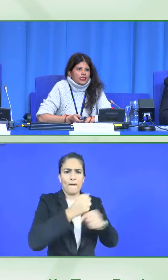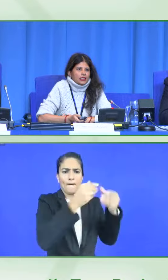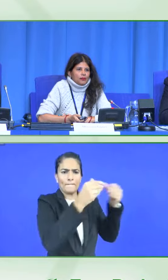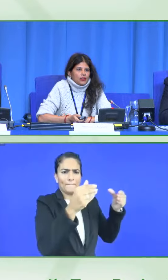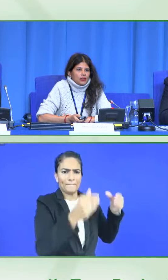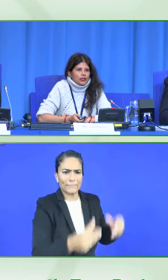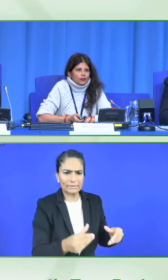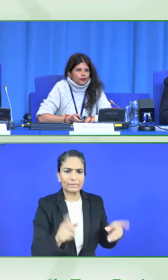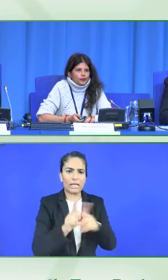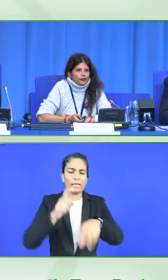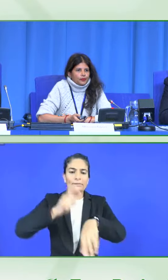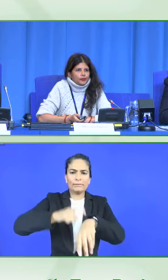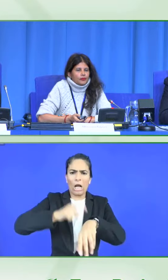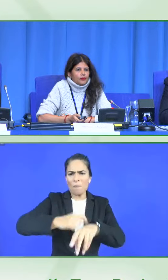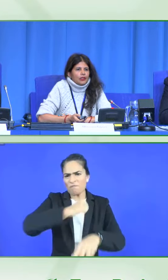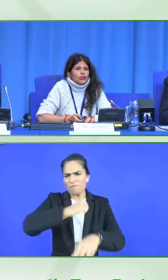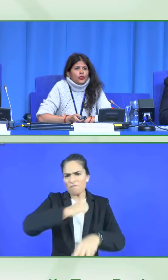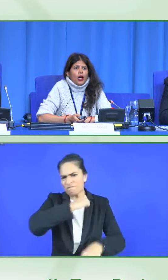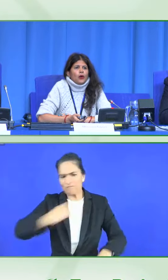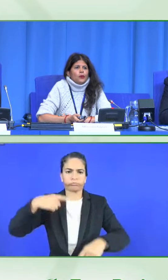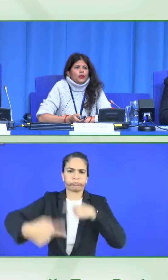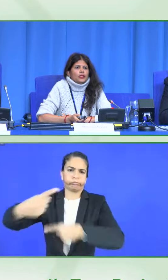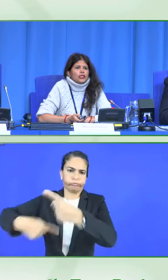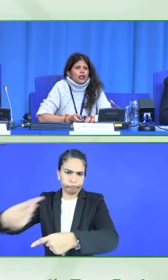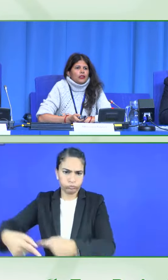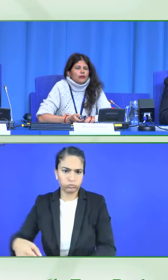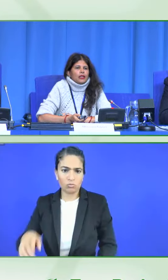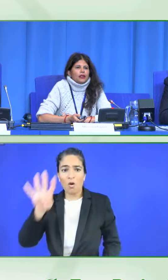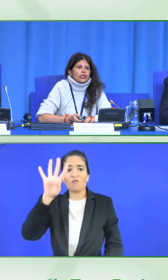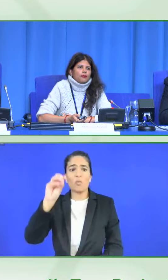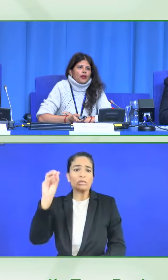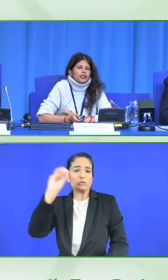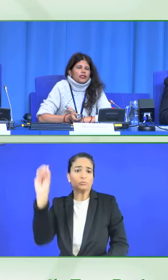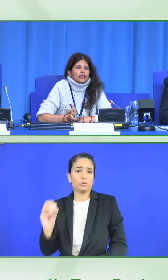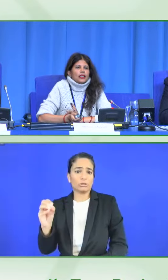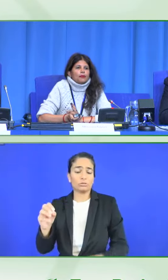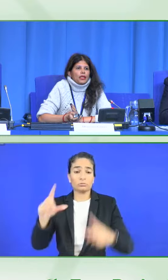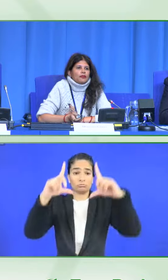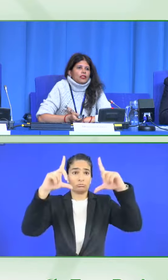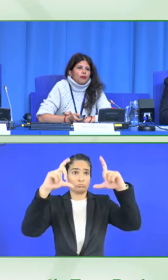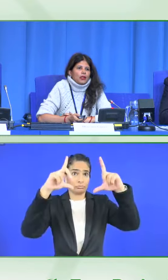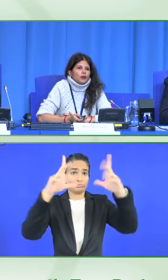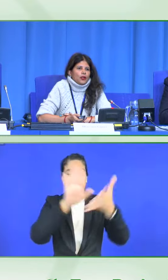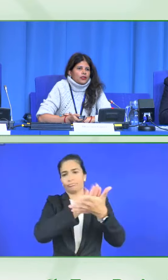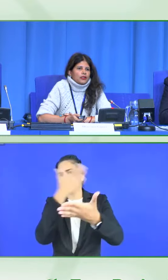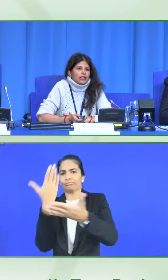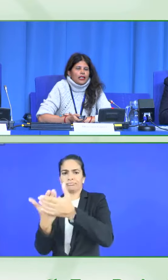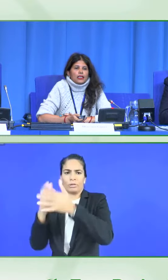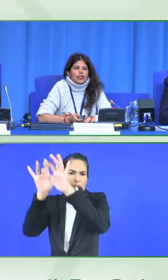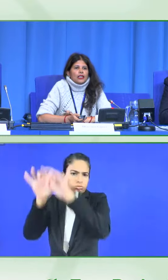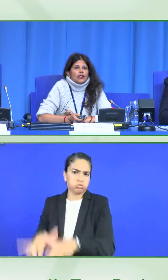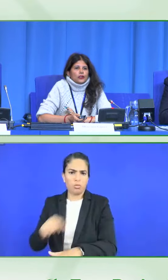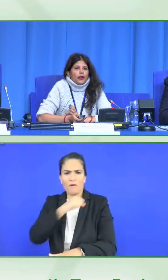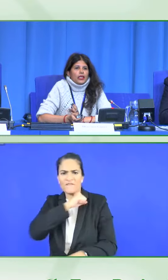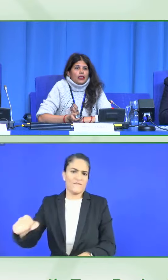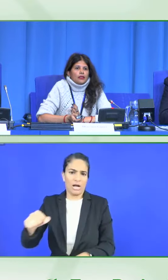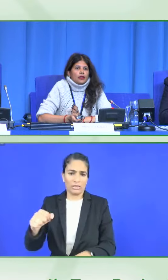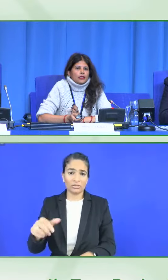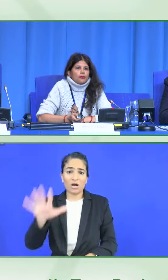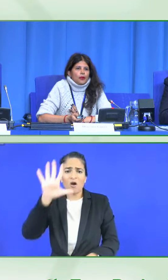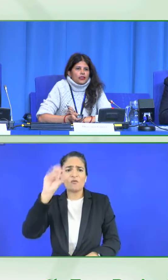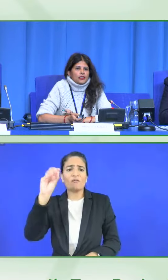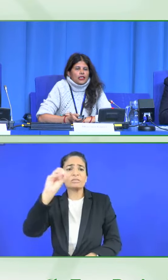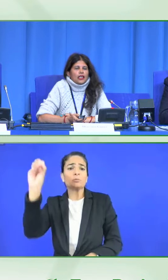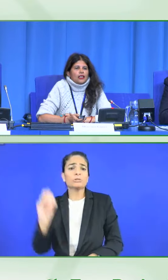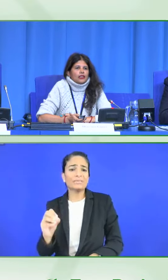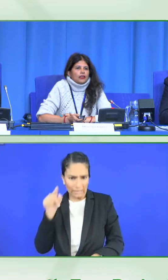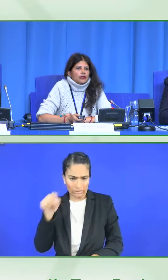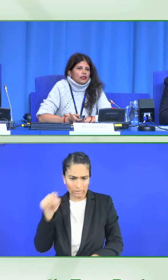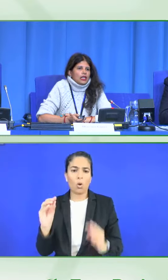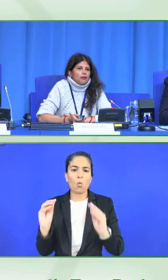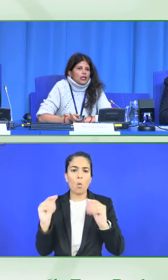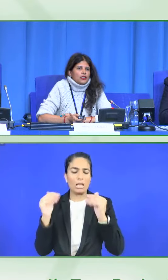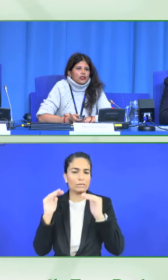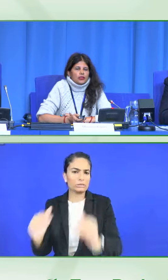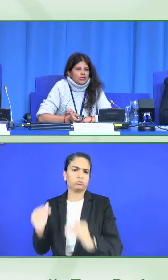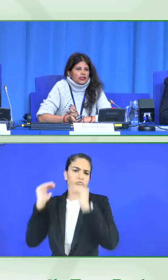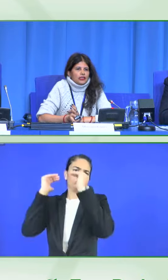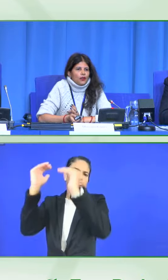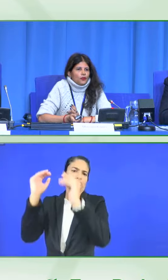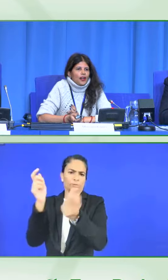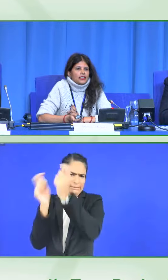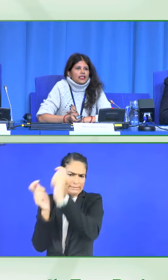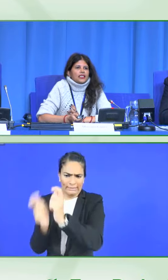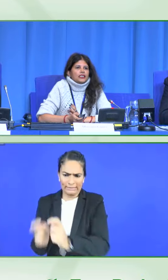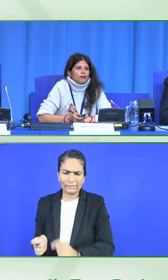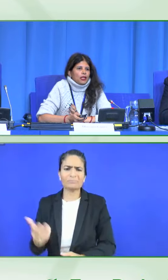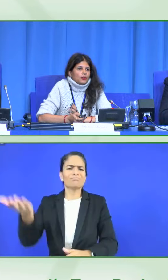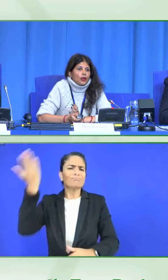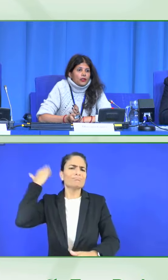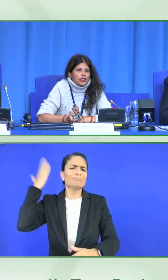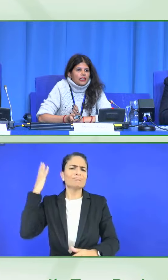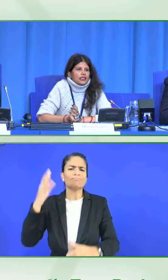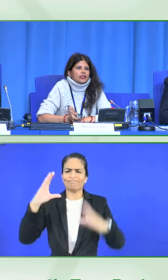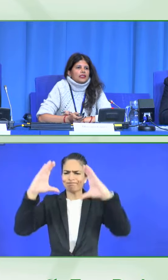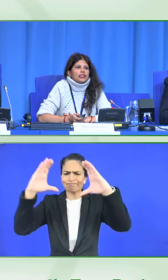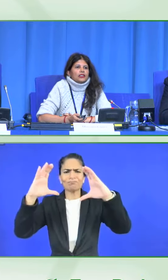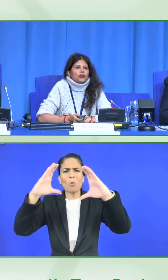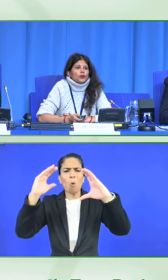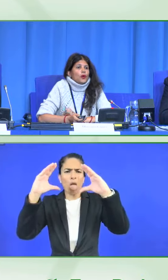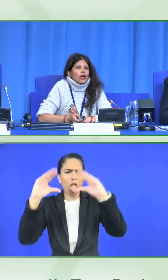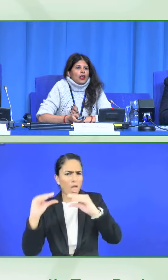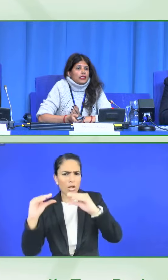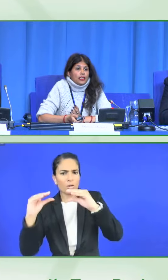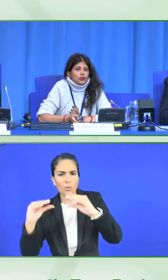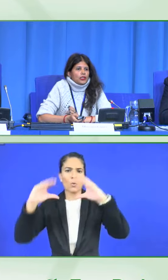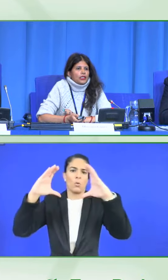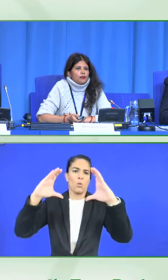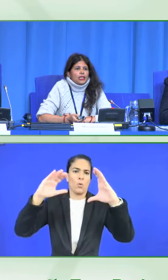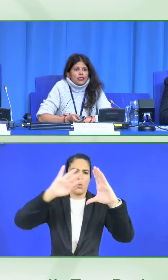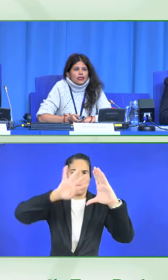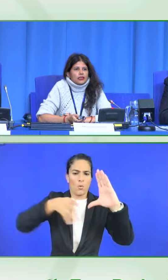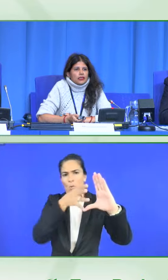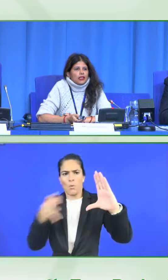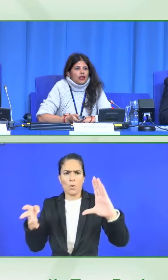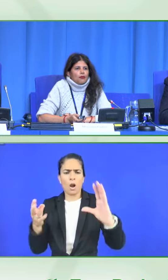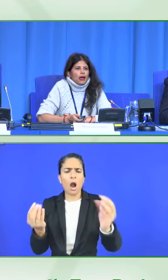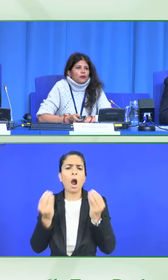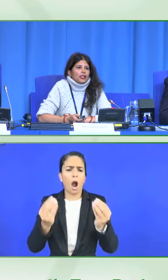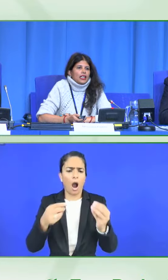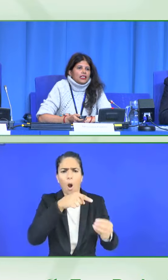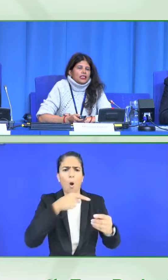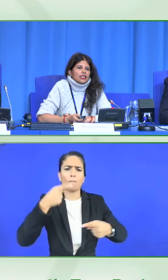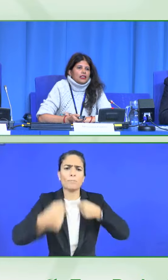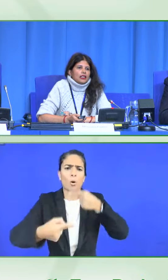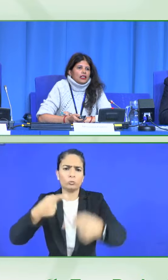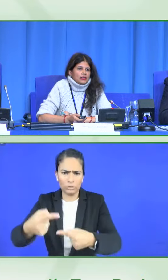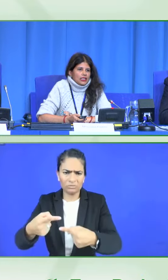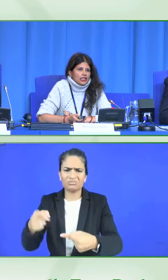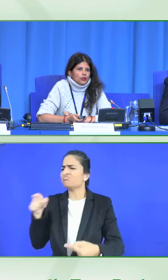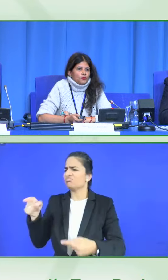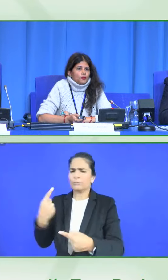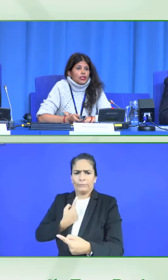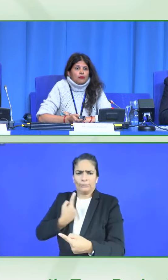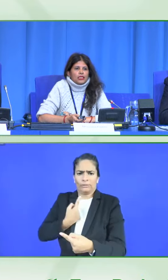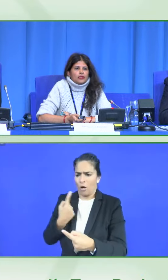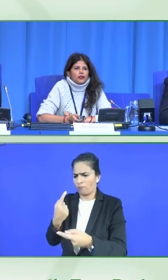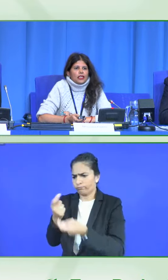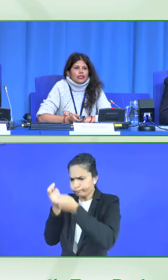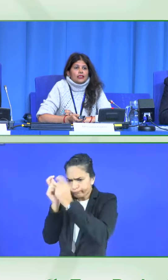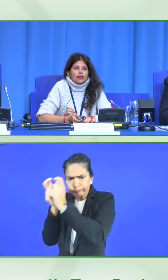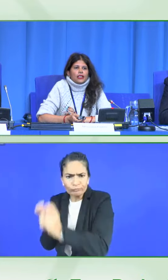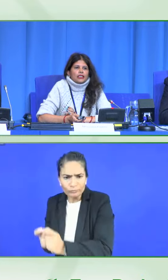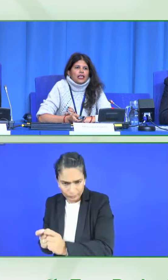If you have colourblindness, you can use the colour blindness to feature to easily shift